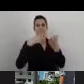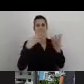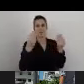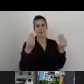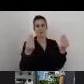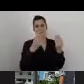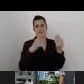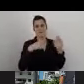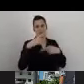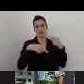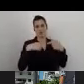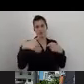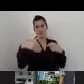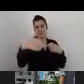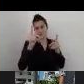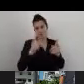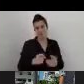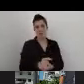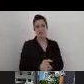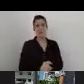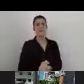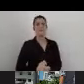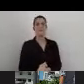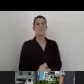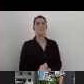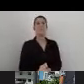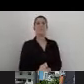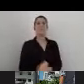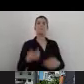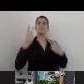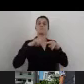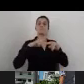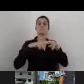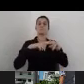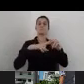So after that we create this Implementation Plan.